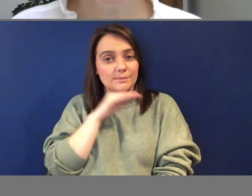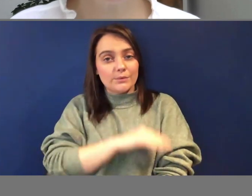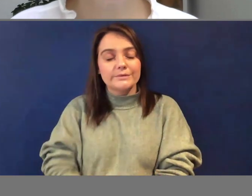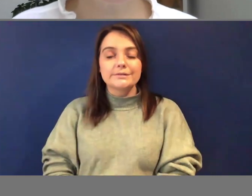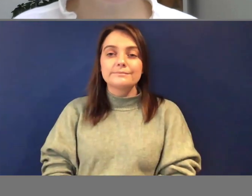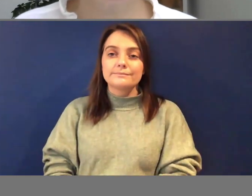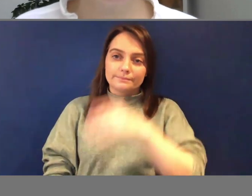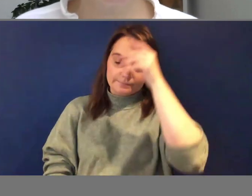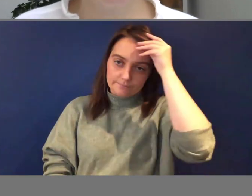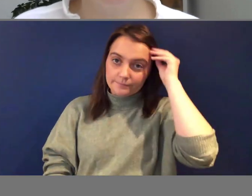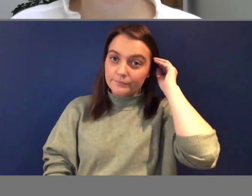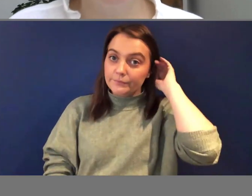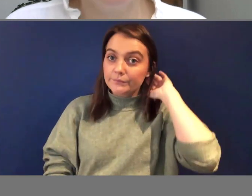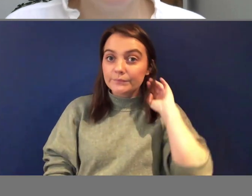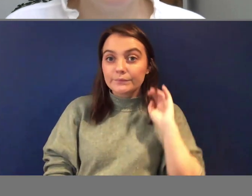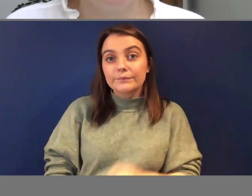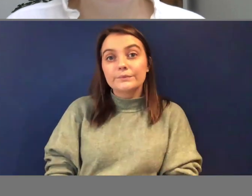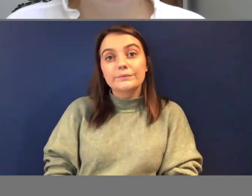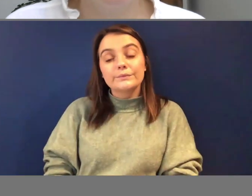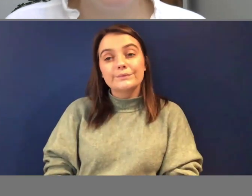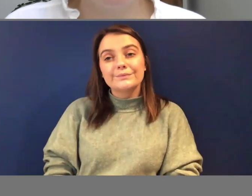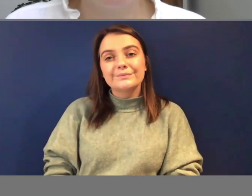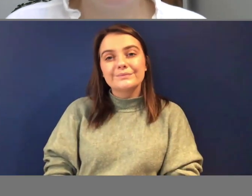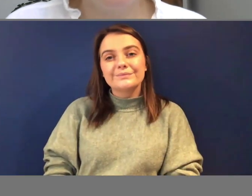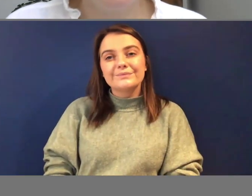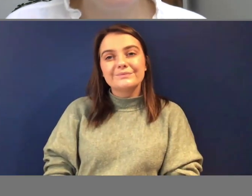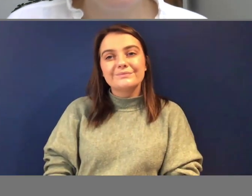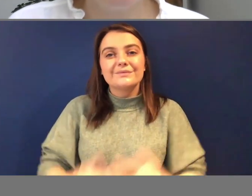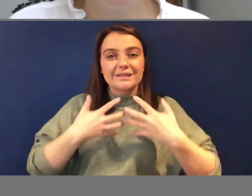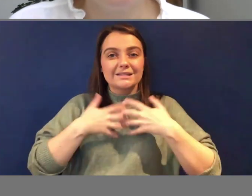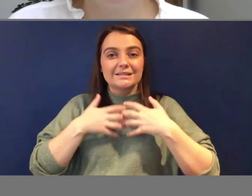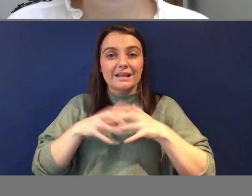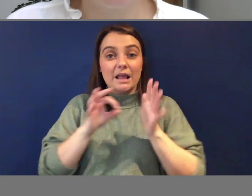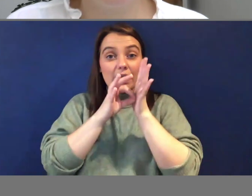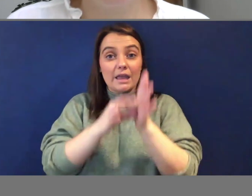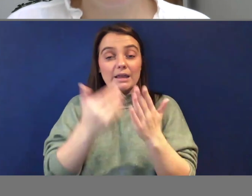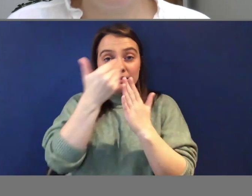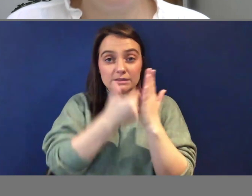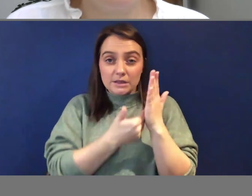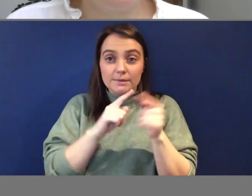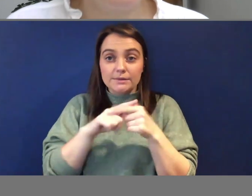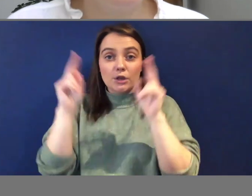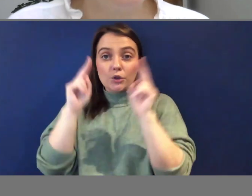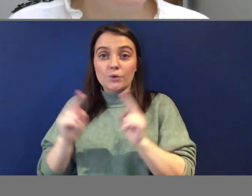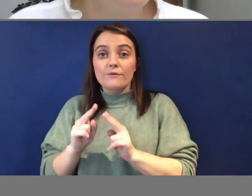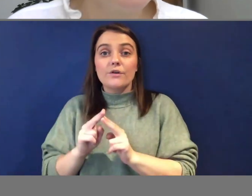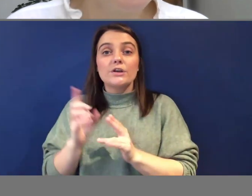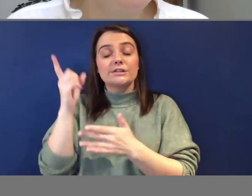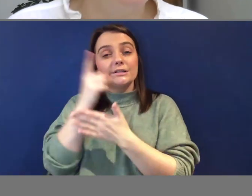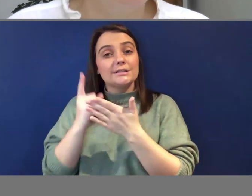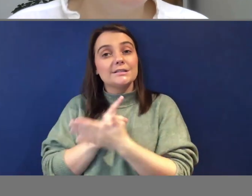so coming to the the technical guidance documents and Universal Design guidelines so the TGDs we